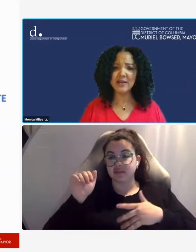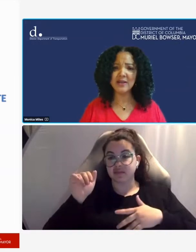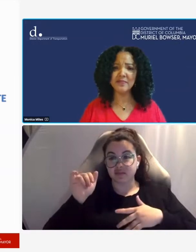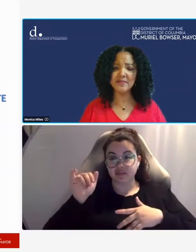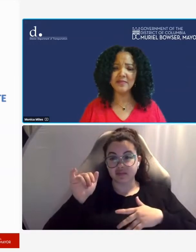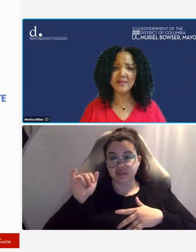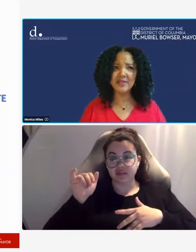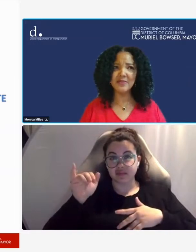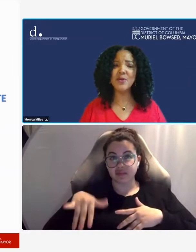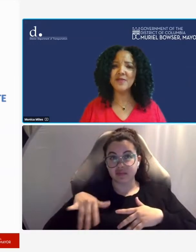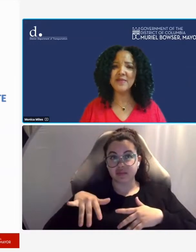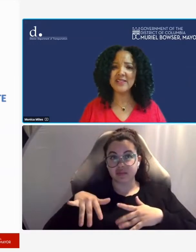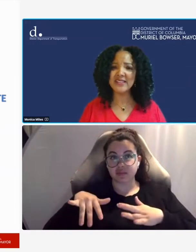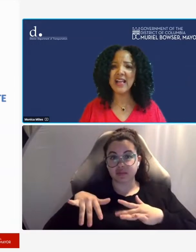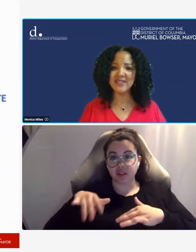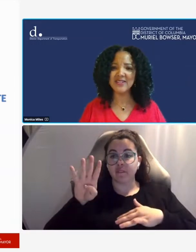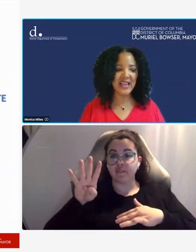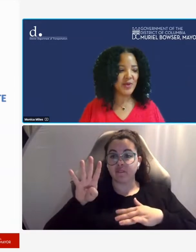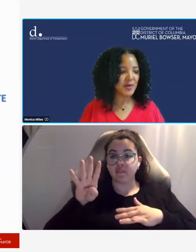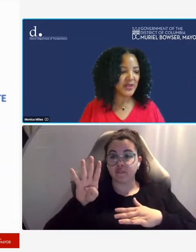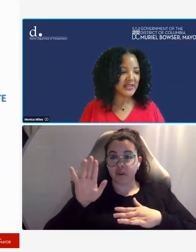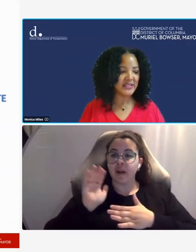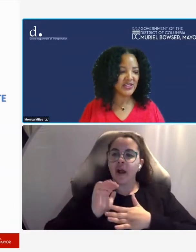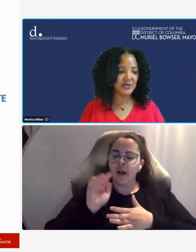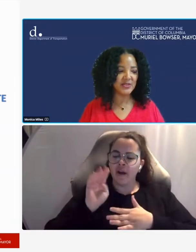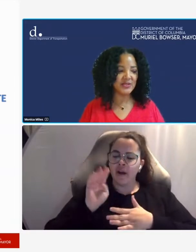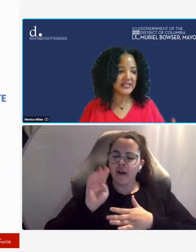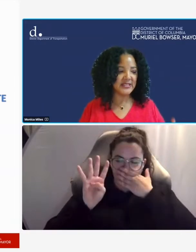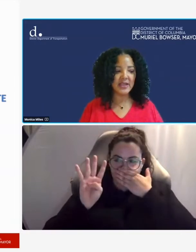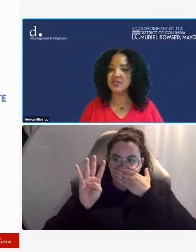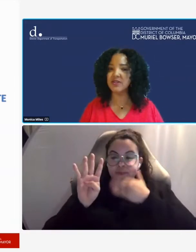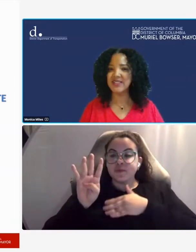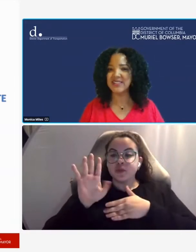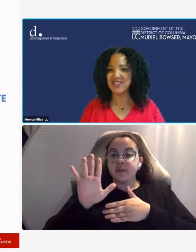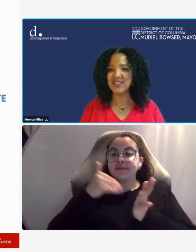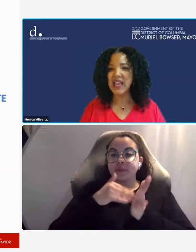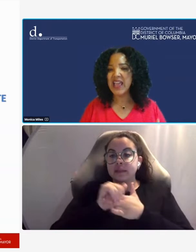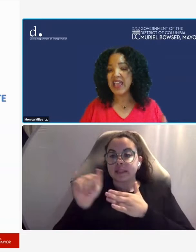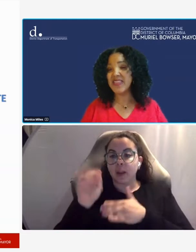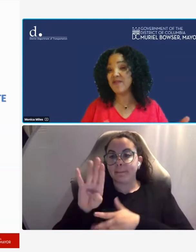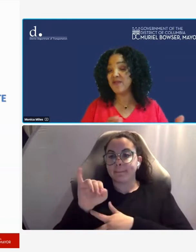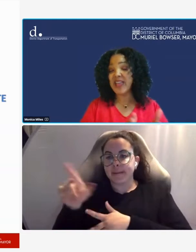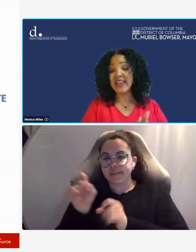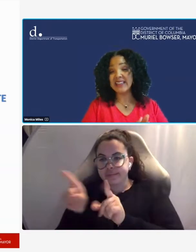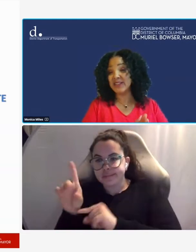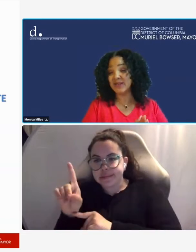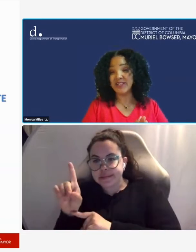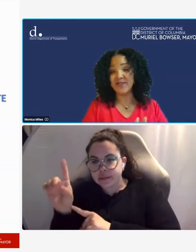um 45 000 that we were billing to to do that under those conditions and that that you see